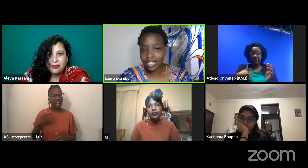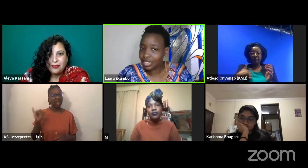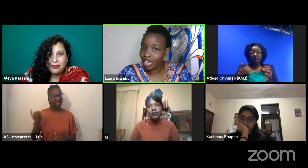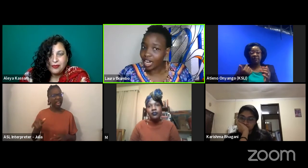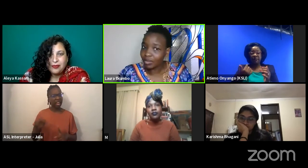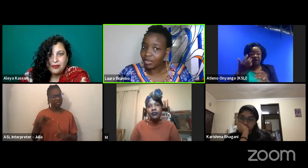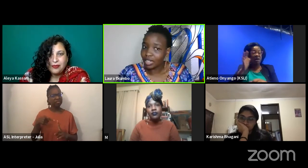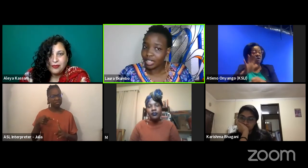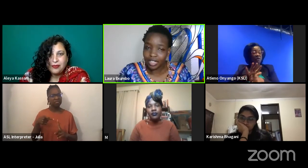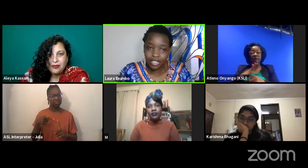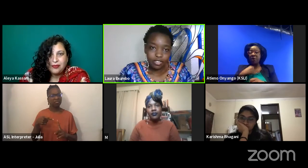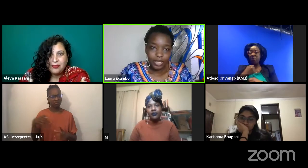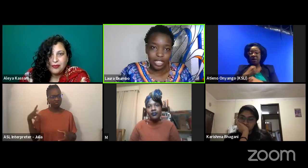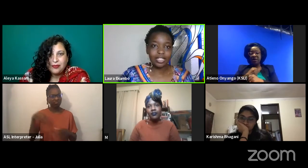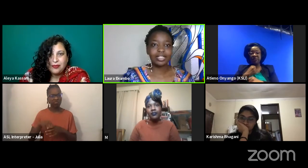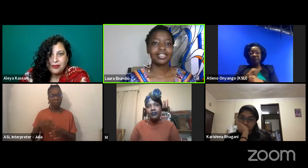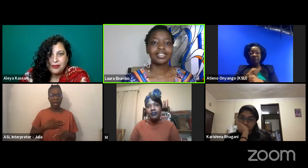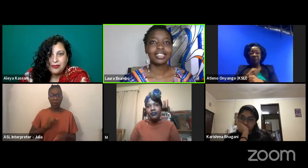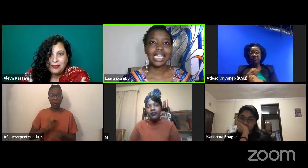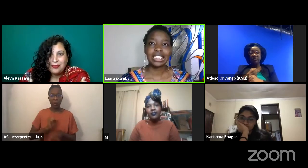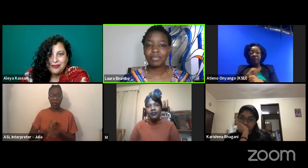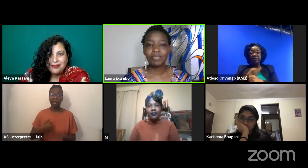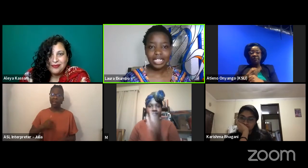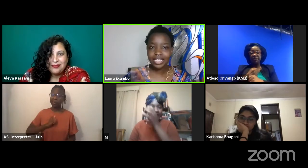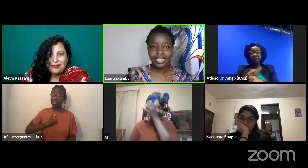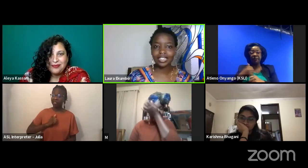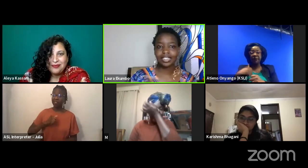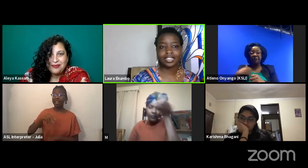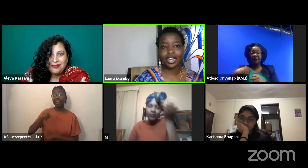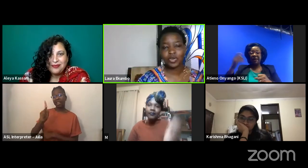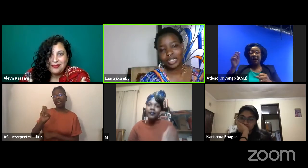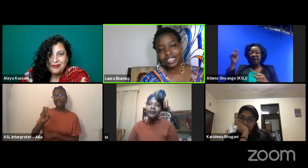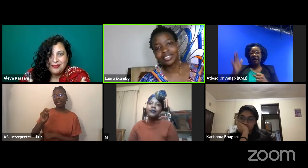and I'm a Kenyan feminist and I'm based in Nairobi.